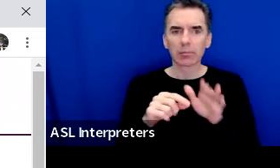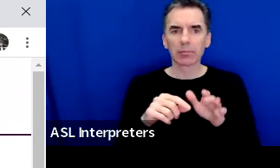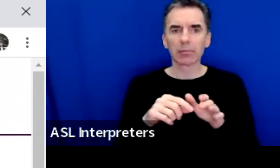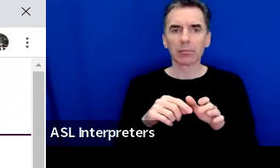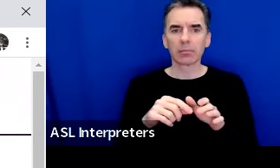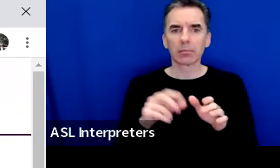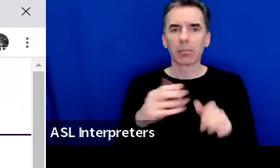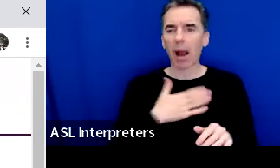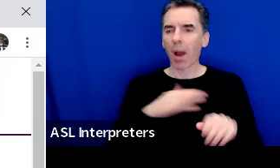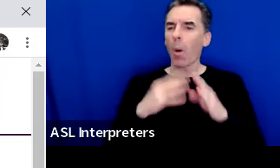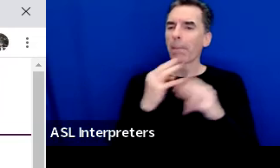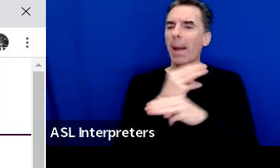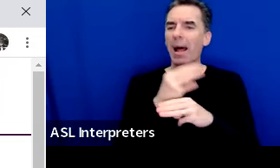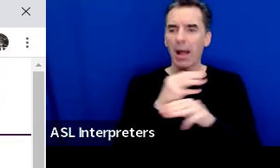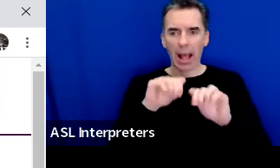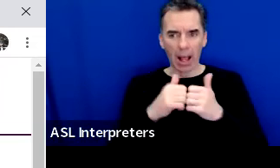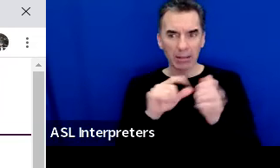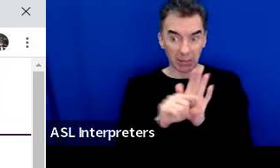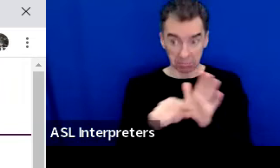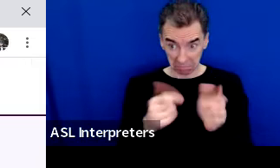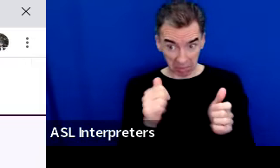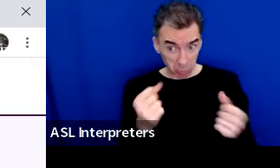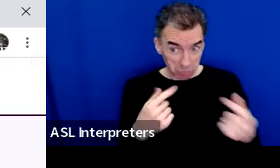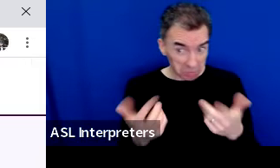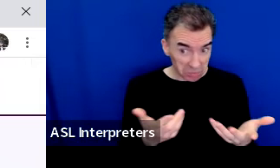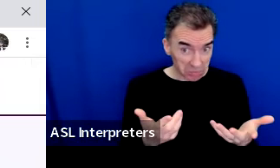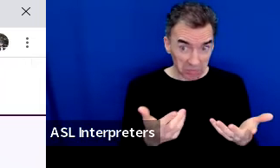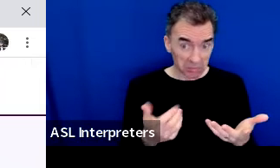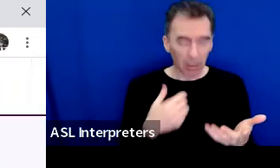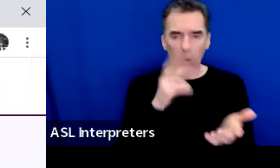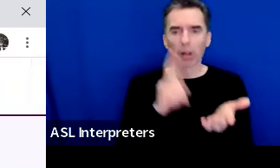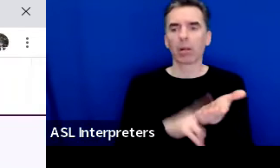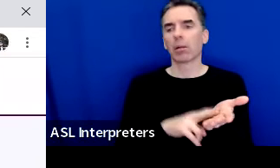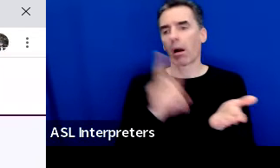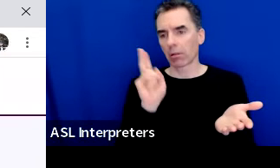Then I'm going to show you, I'm going to log out. So I can log in to not my class